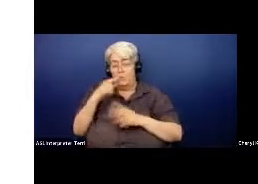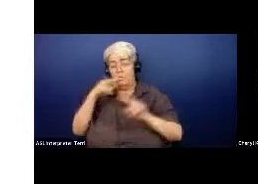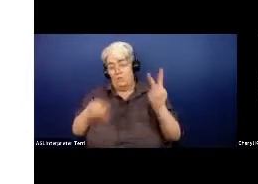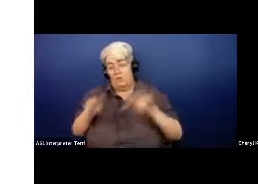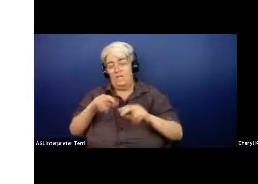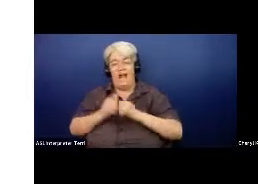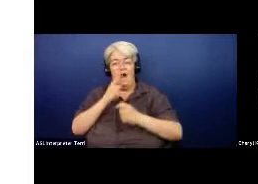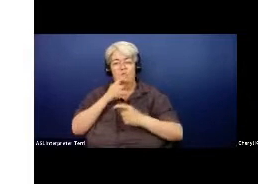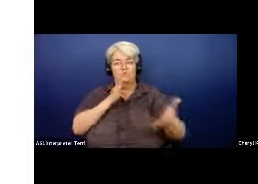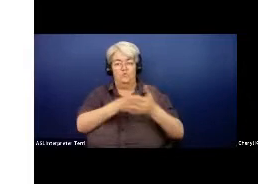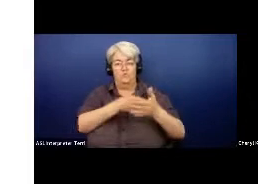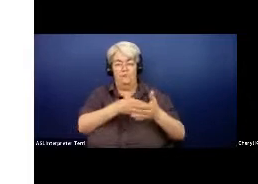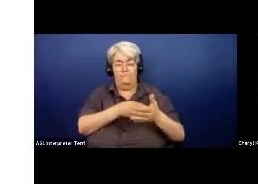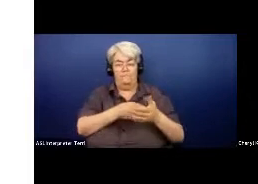courtroom. The only way to discuss a